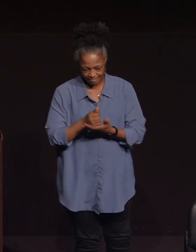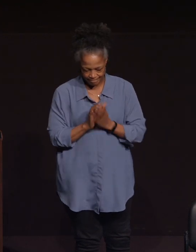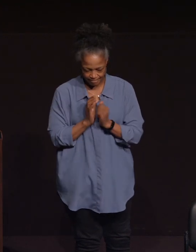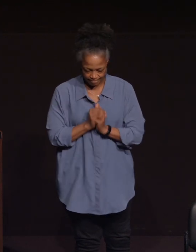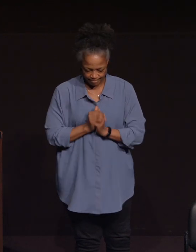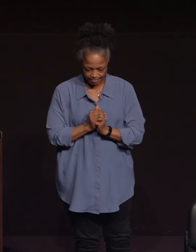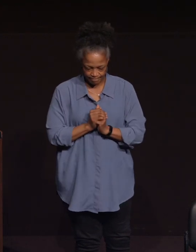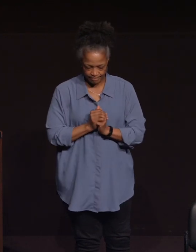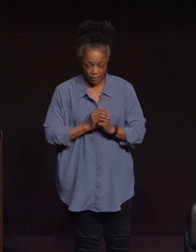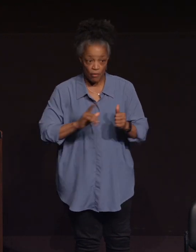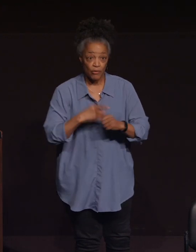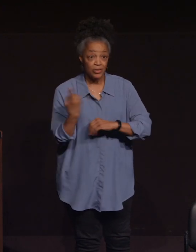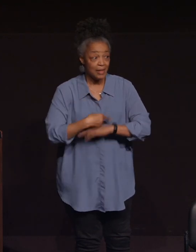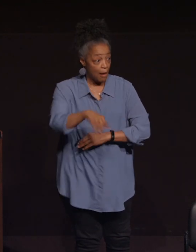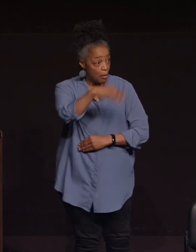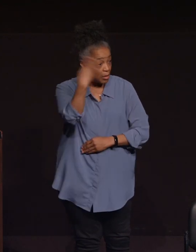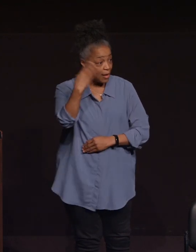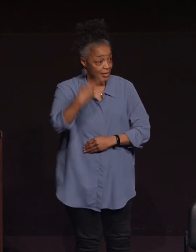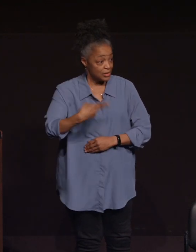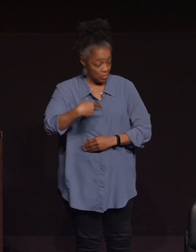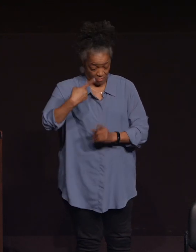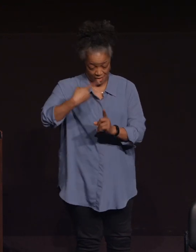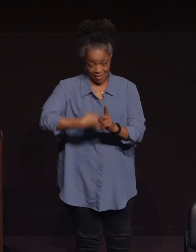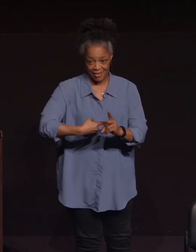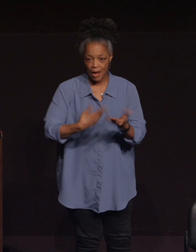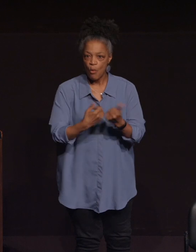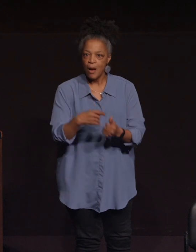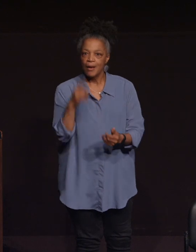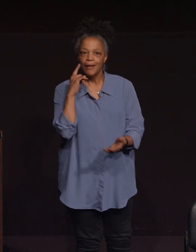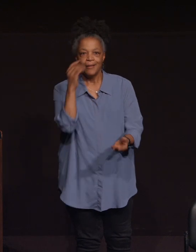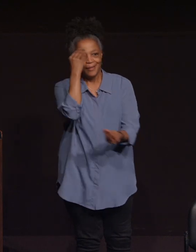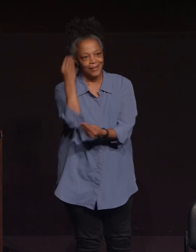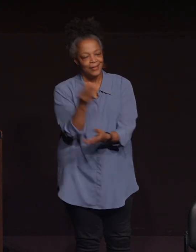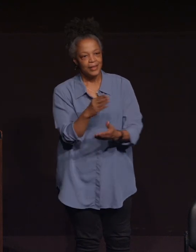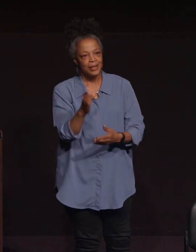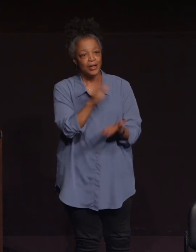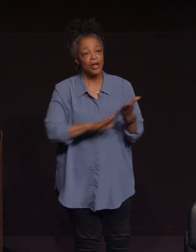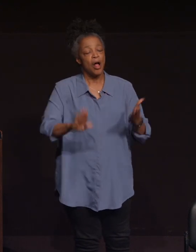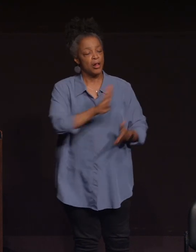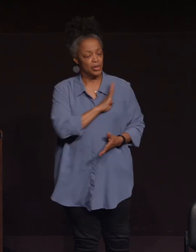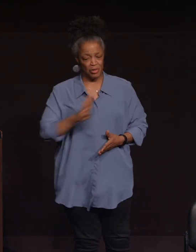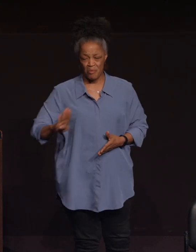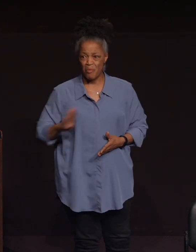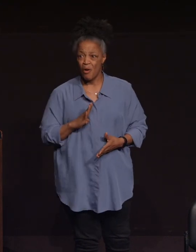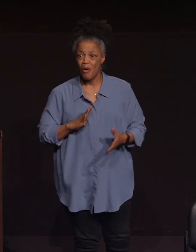And on this first day of Black History Month, I want to note that the college board has buckled under far right-wing